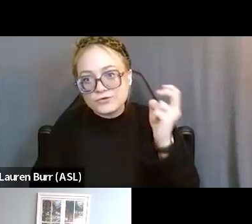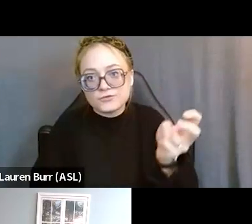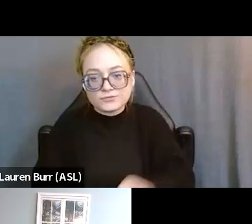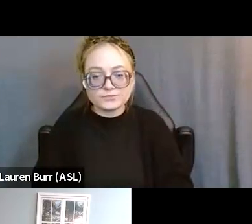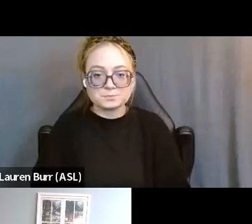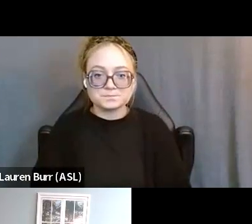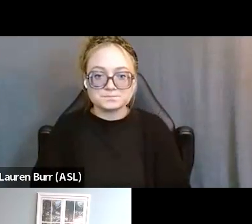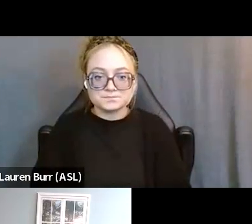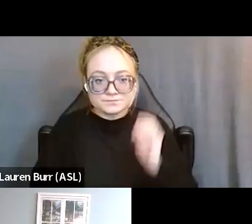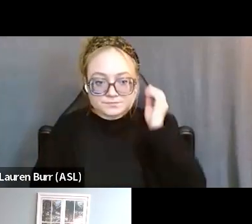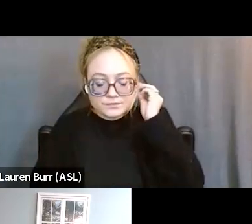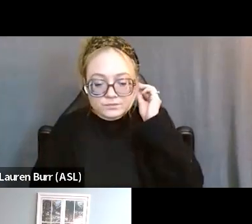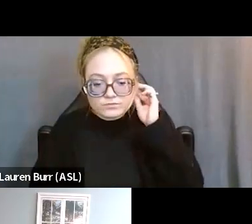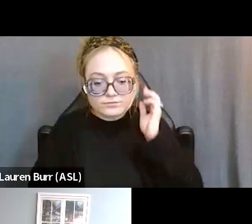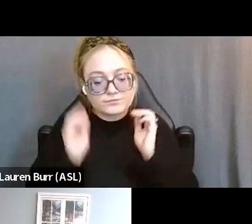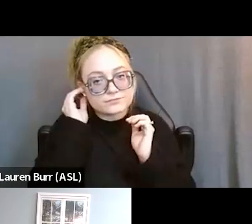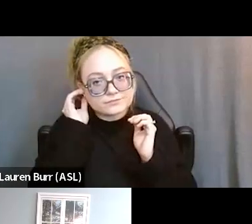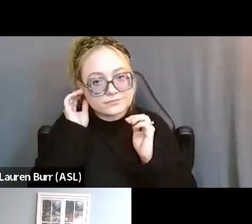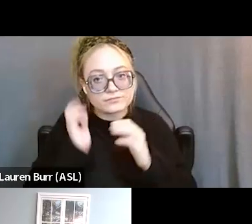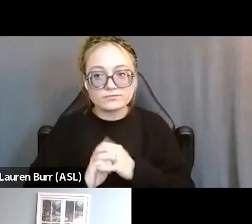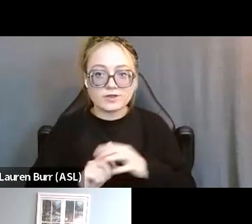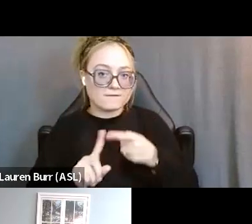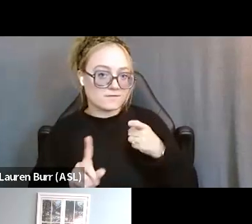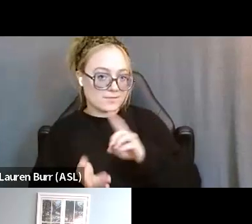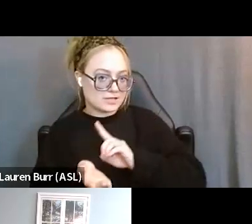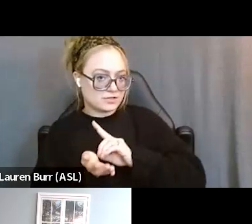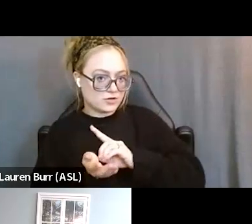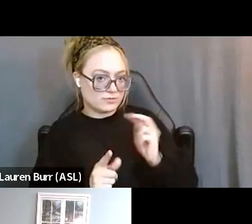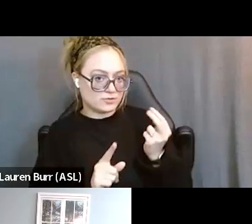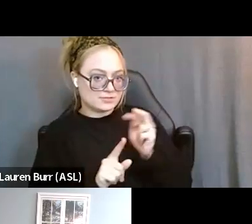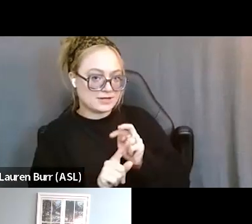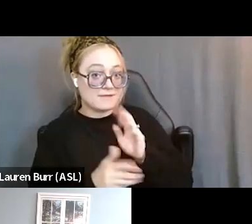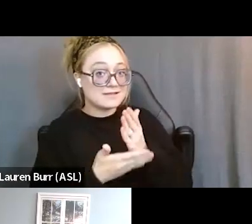And from a prescriber perspective, some of our medications can be very expensive.